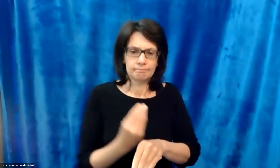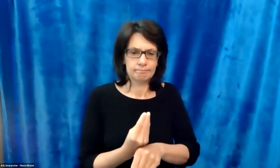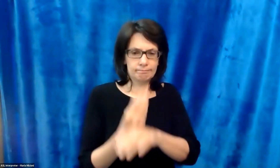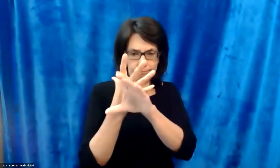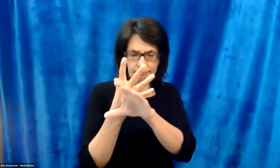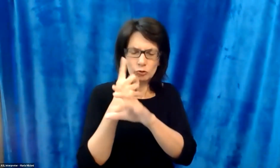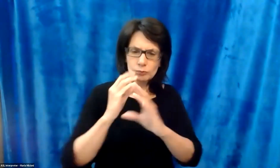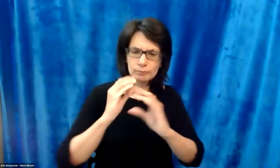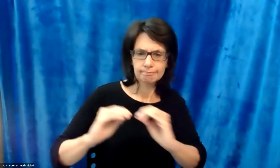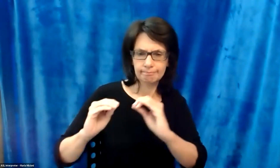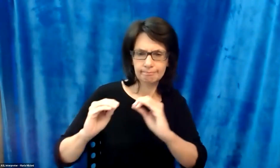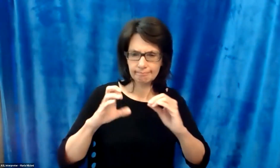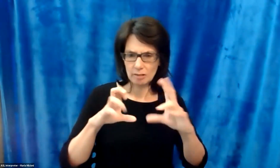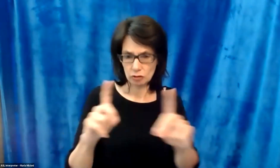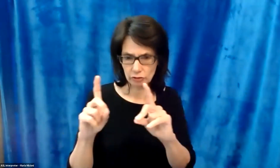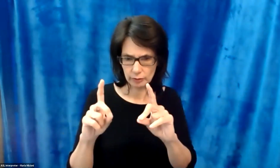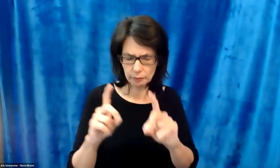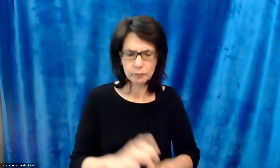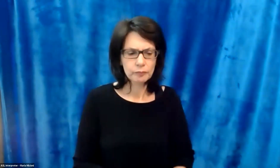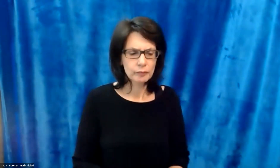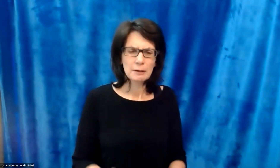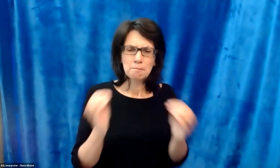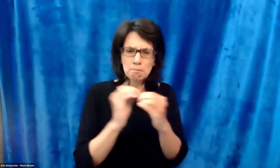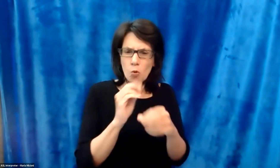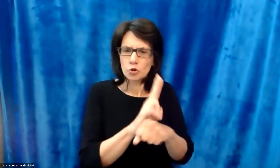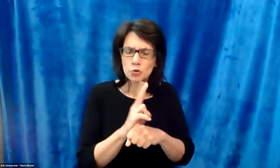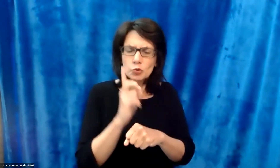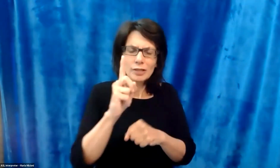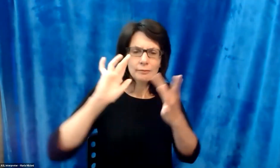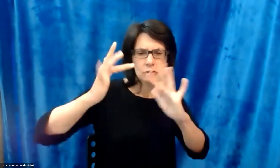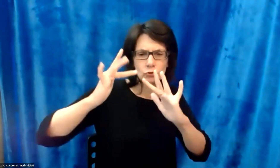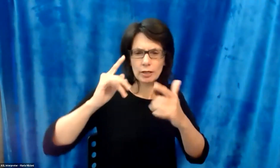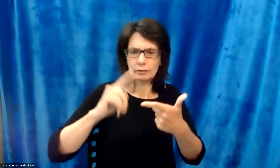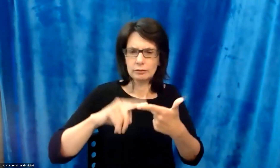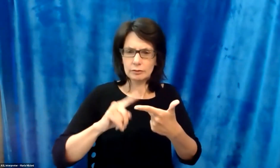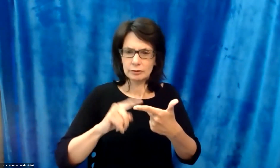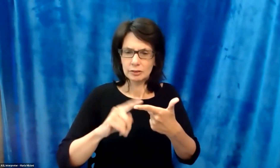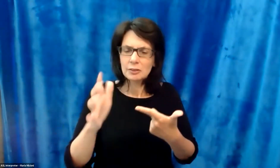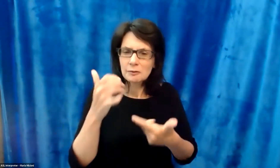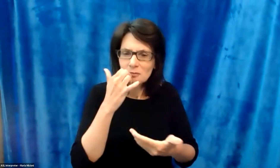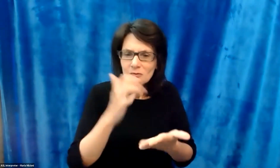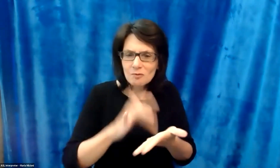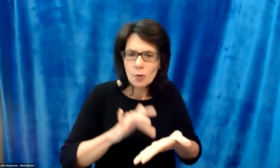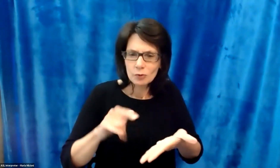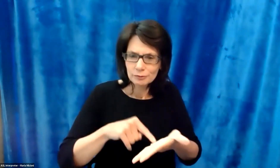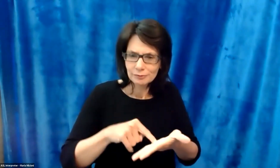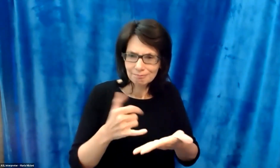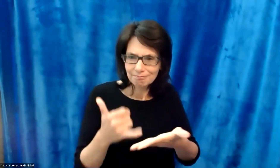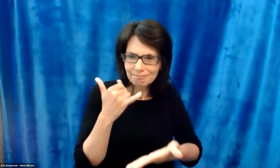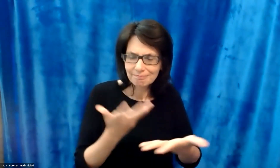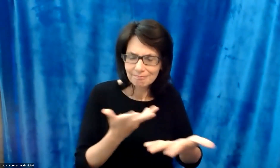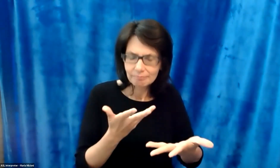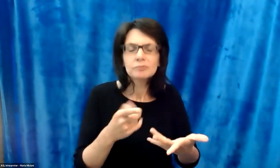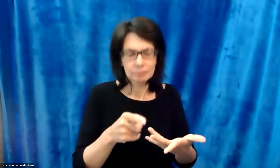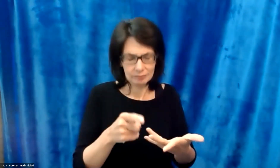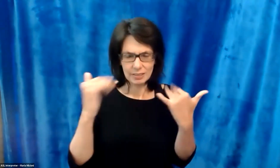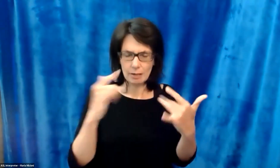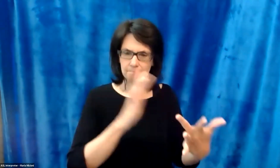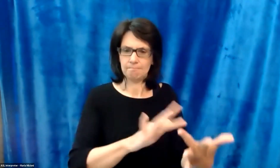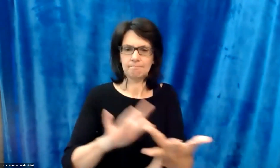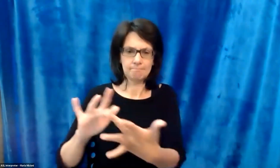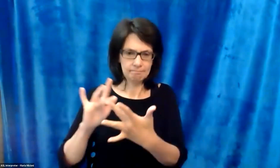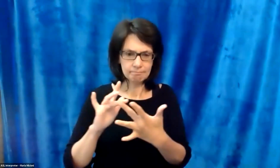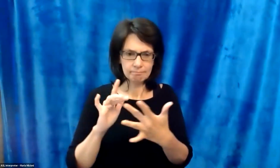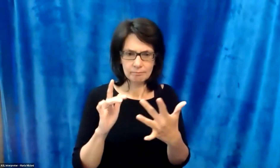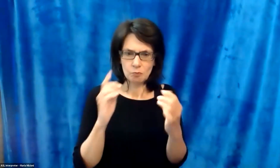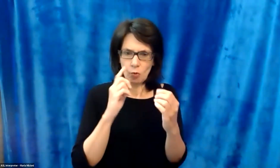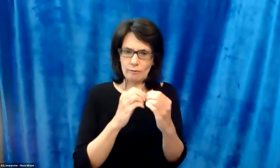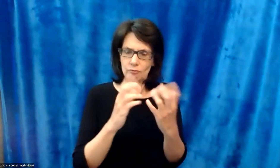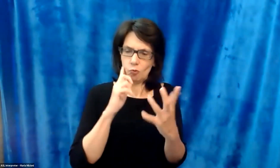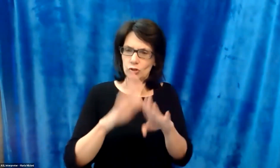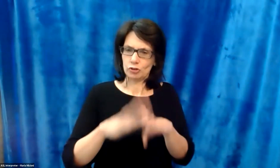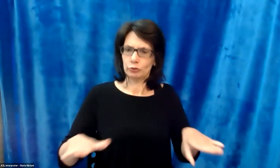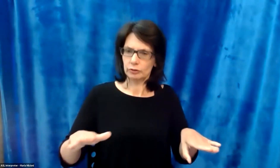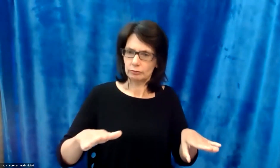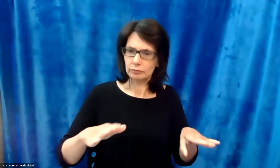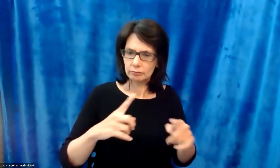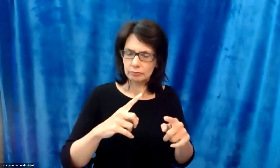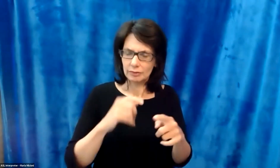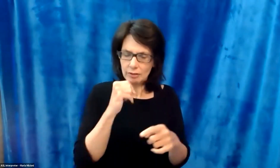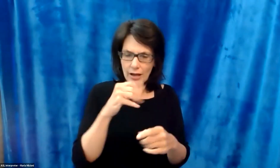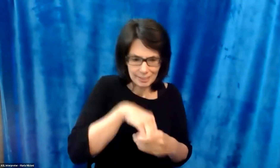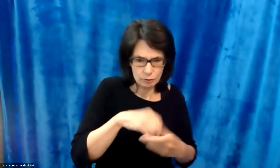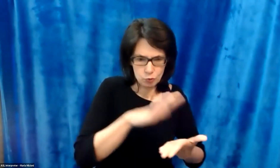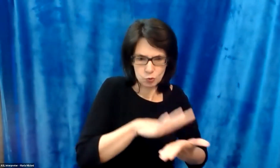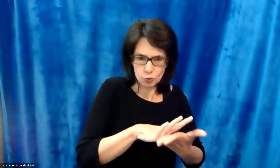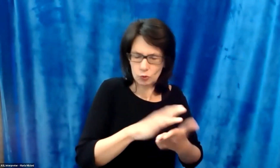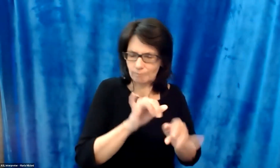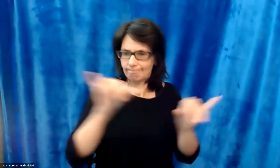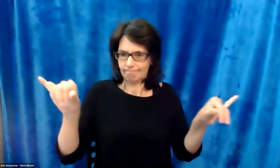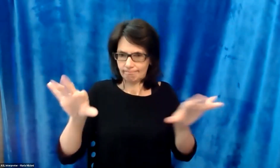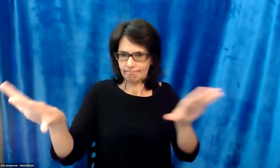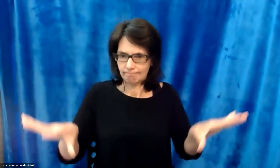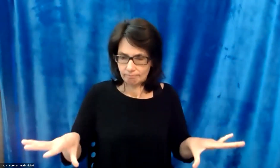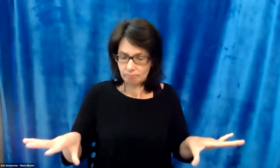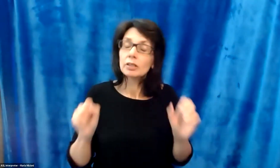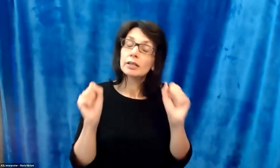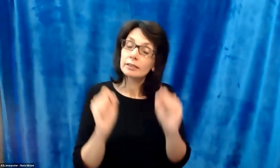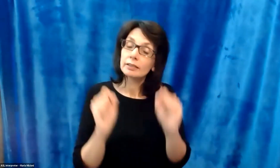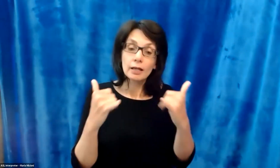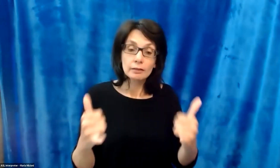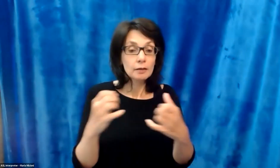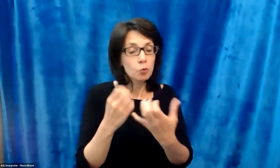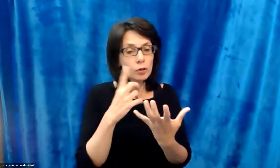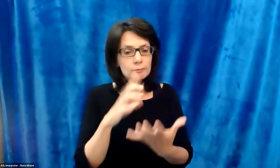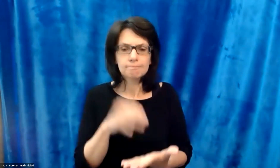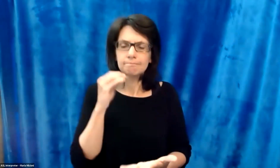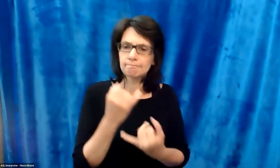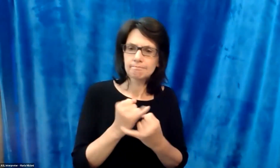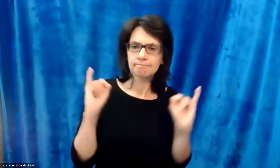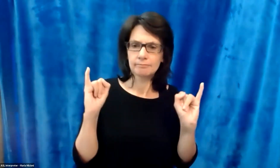Norway/Camilla Helgo Fossberg: Increased use of smartphones and Internet has given you opportunities to reach children outside of school buildings digital learning solutions can enable greater learning independence and give space for self paced learning.